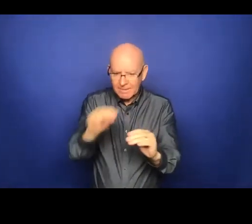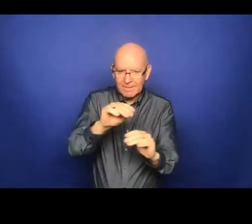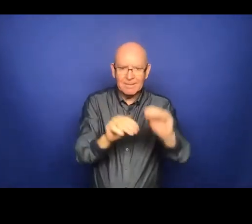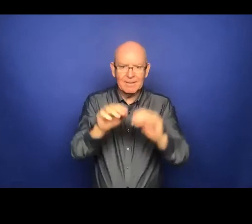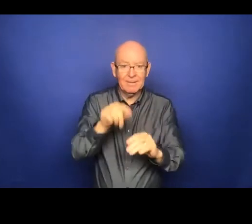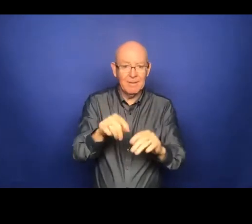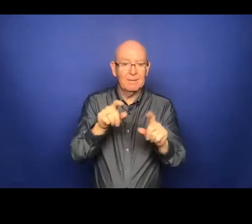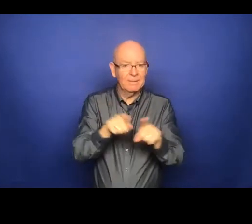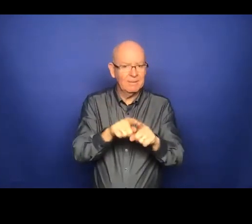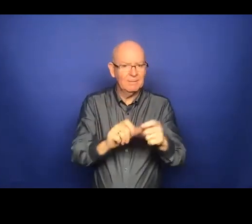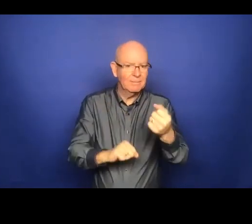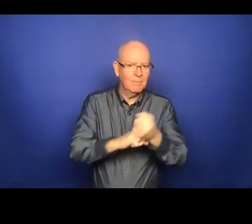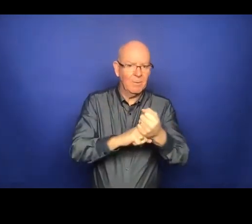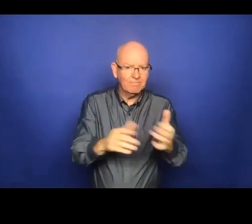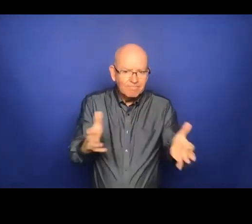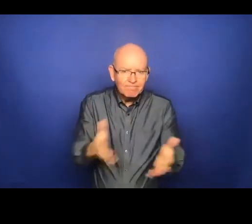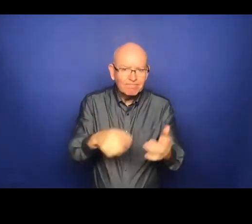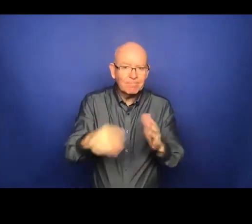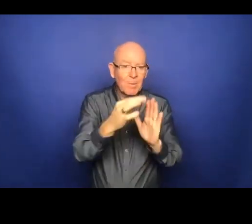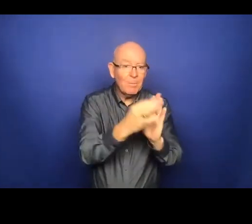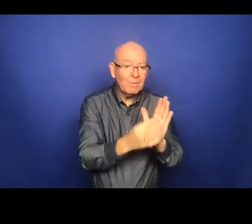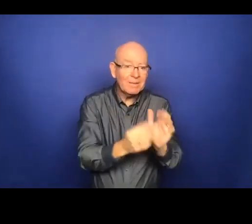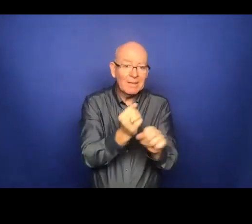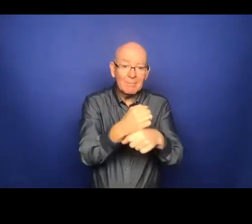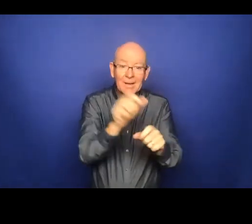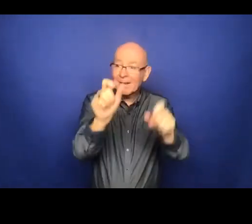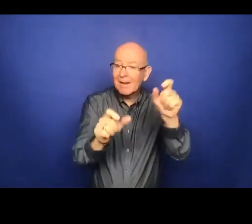inclusive, responsive, effective and evidence-based policies and facile